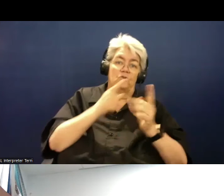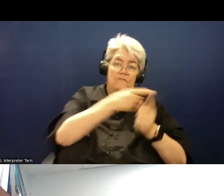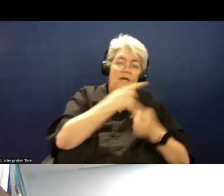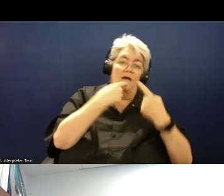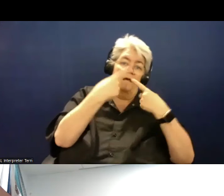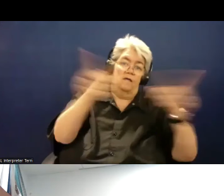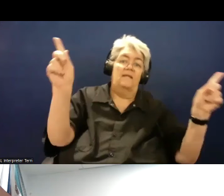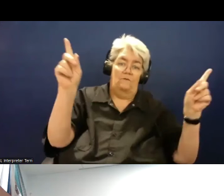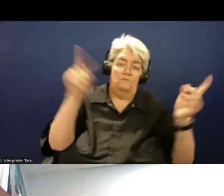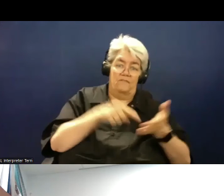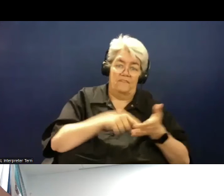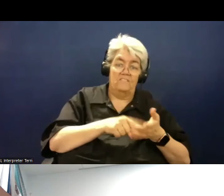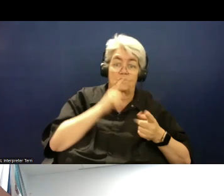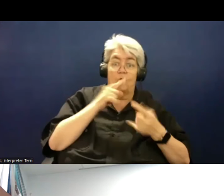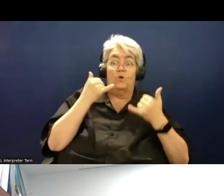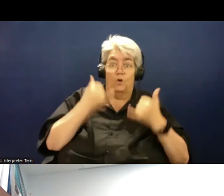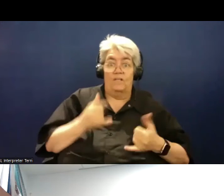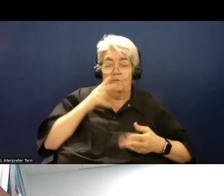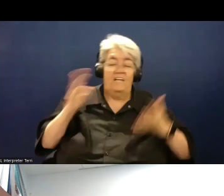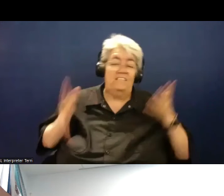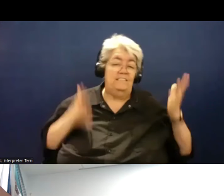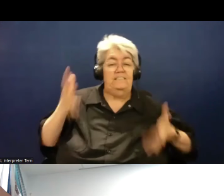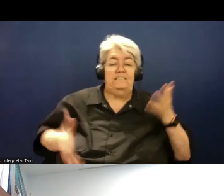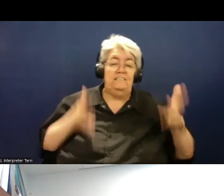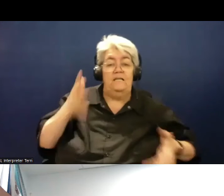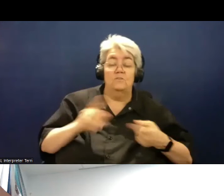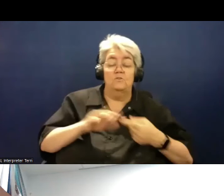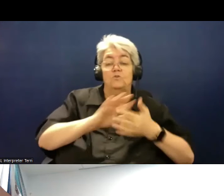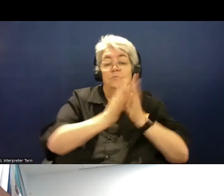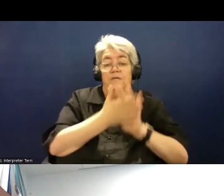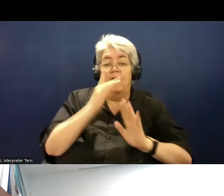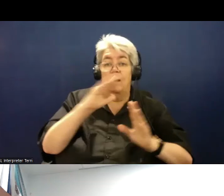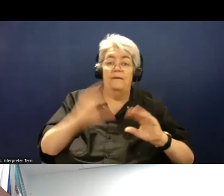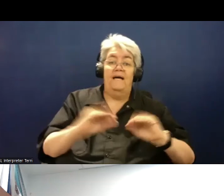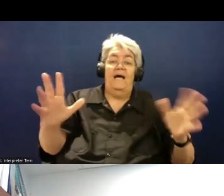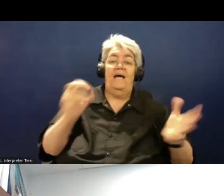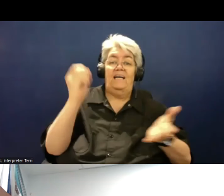SO WE ARE TRYING TO GET THROUGH THE PROCESS SO IT IS PUBLIC. WE